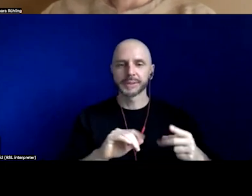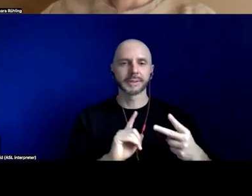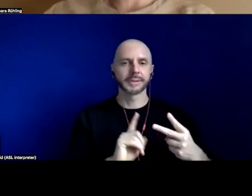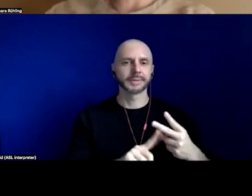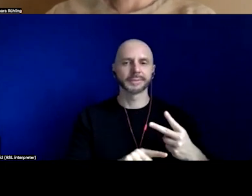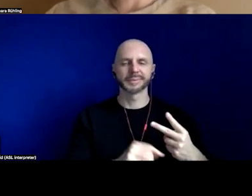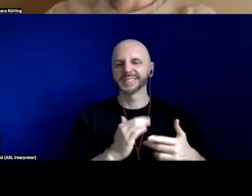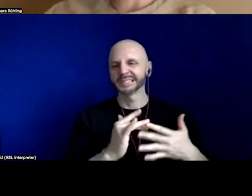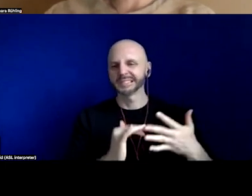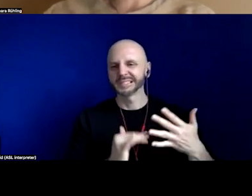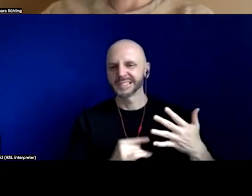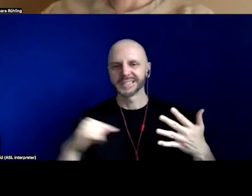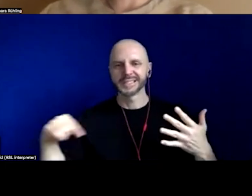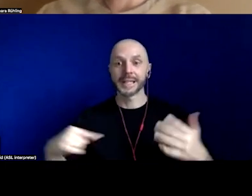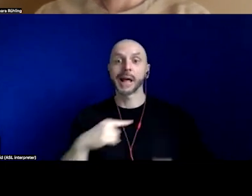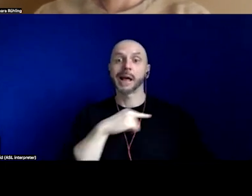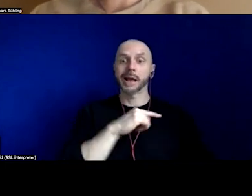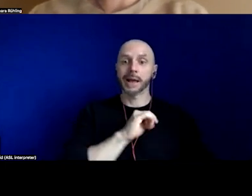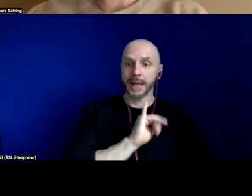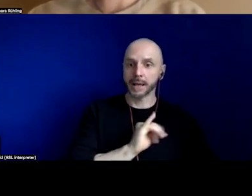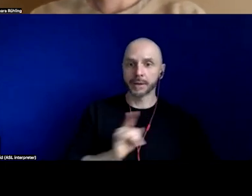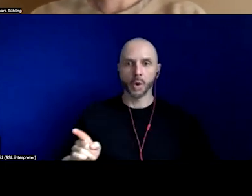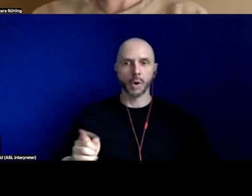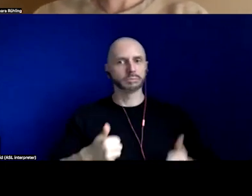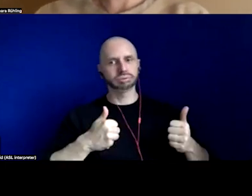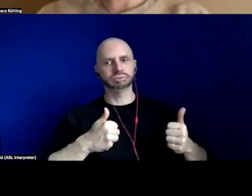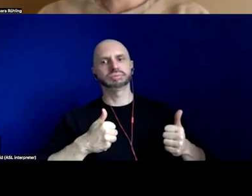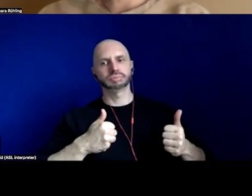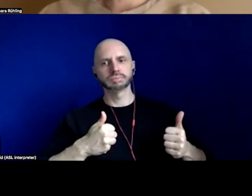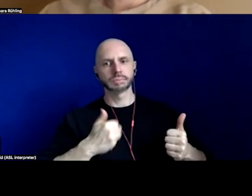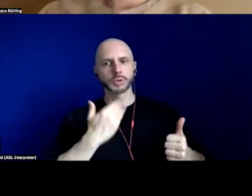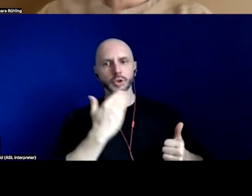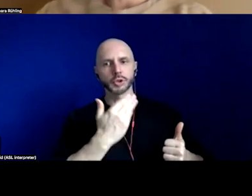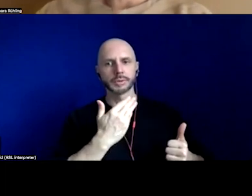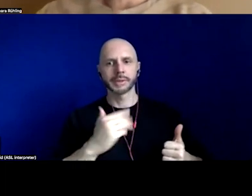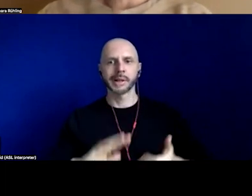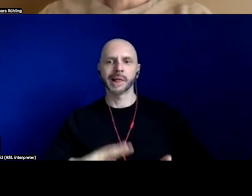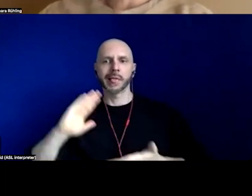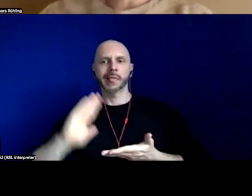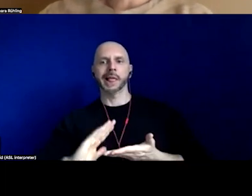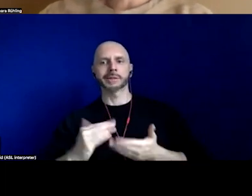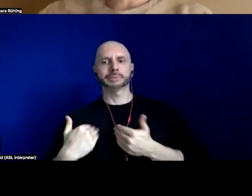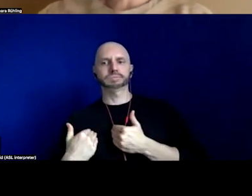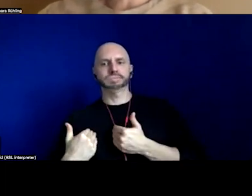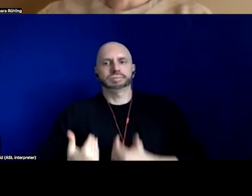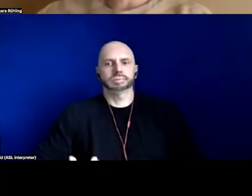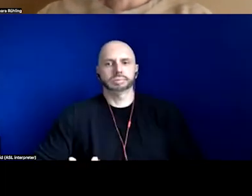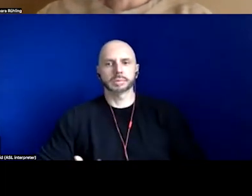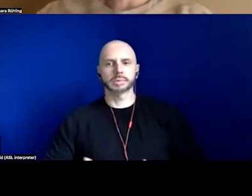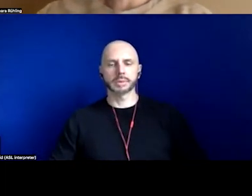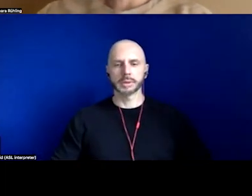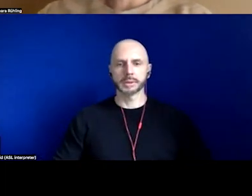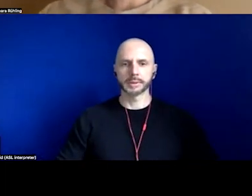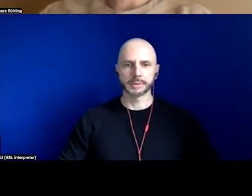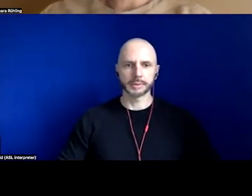human intervention necessary, so to speak. In terms of accuracy and trust, yeah,